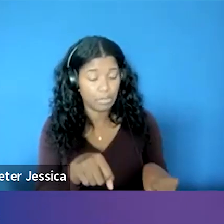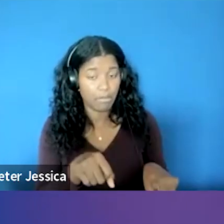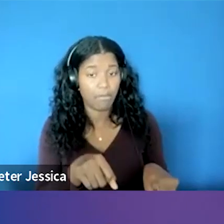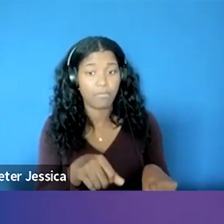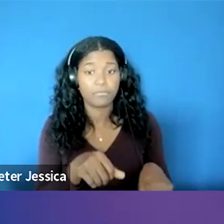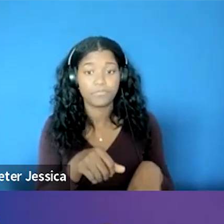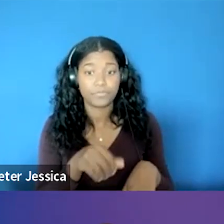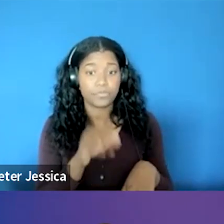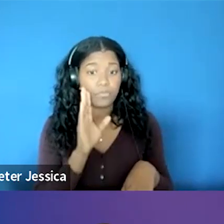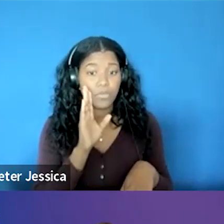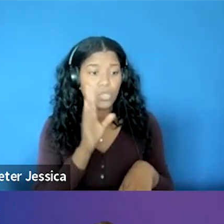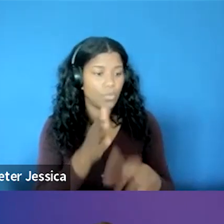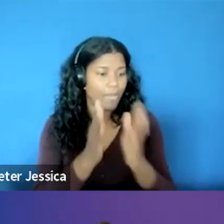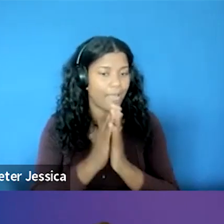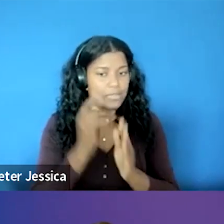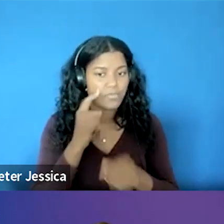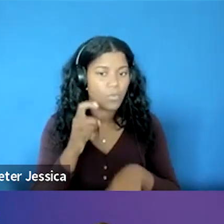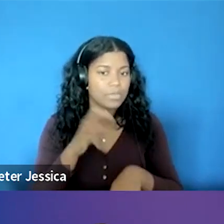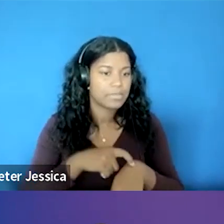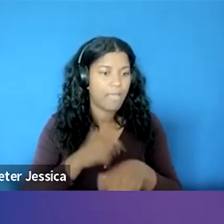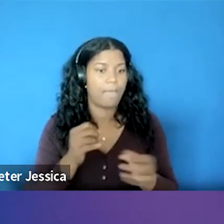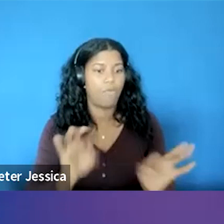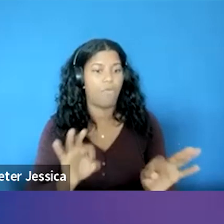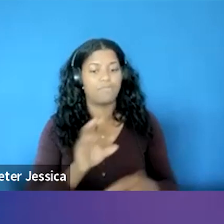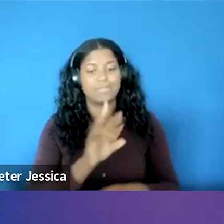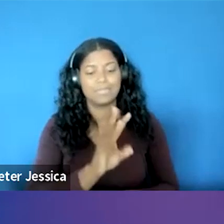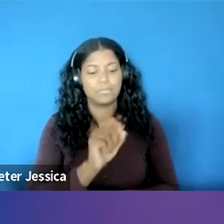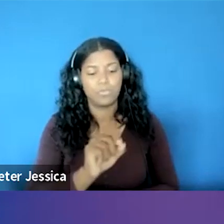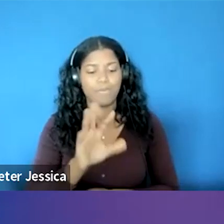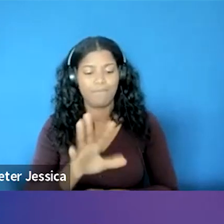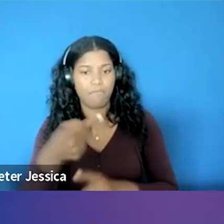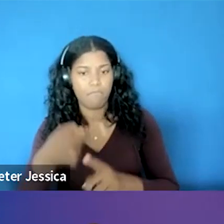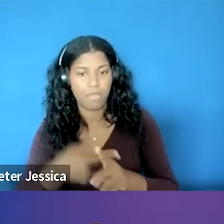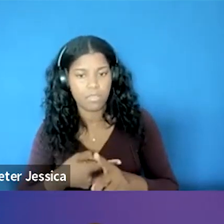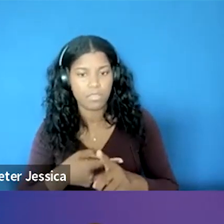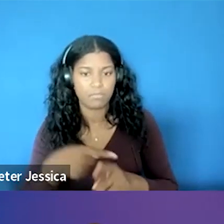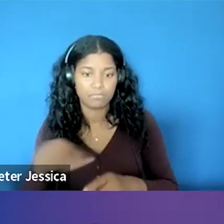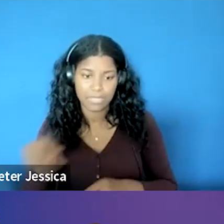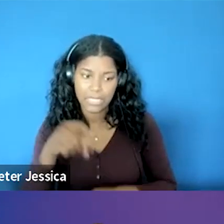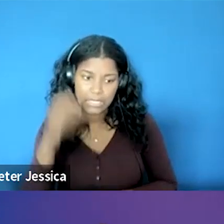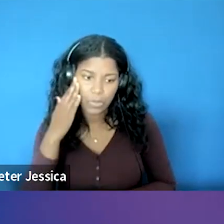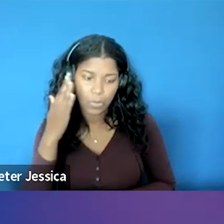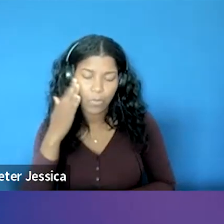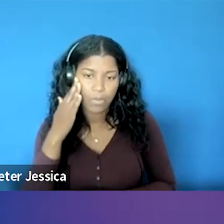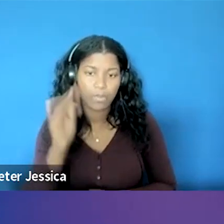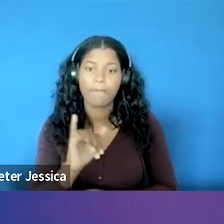6.5 months of protected time, they need to know that if they're, you know, dealing with the department and also that you're eligible.